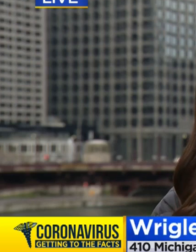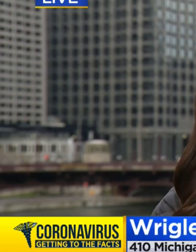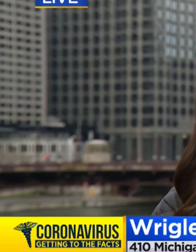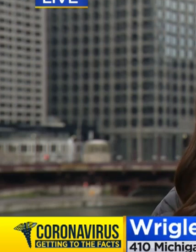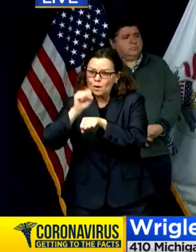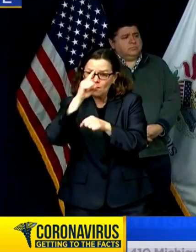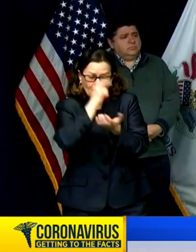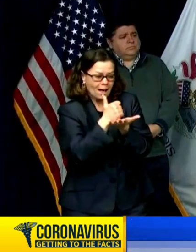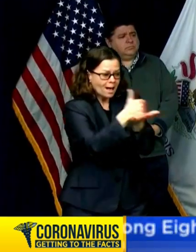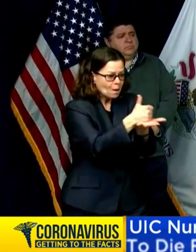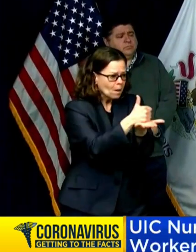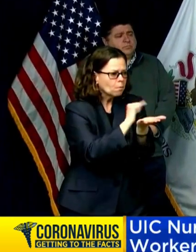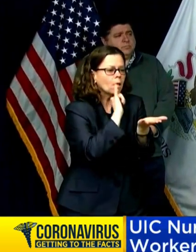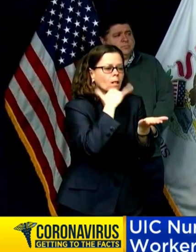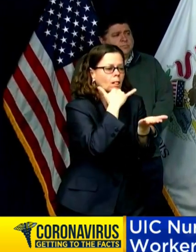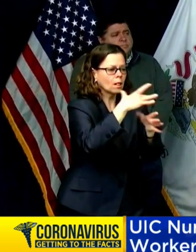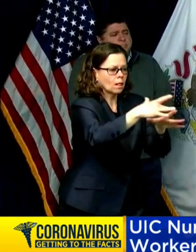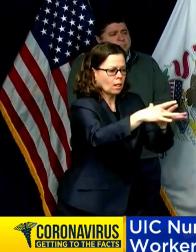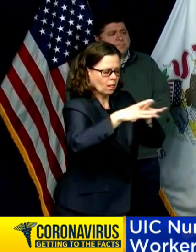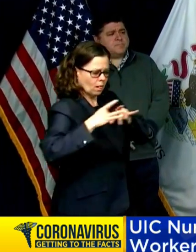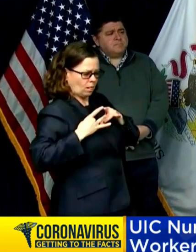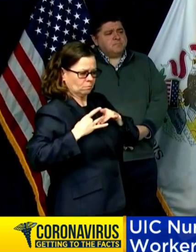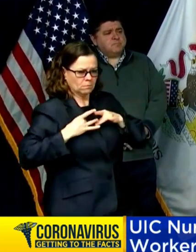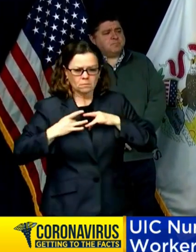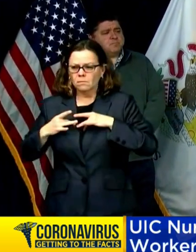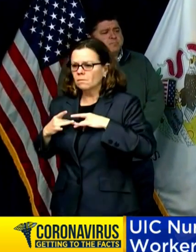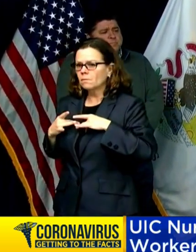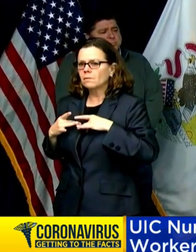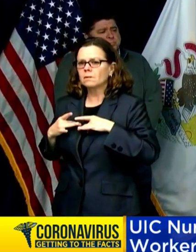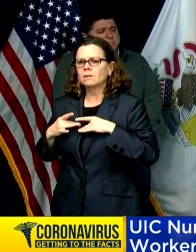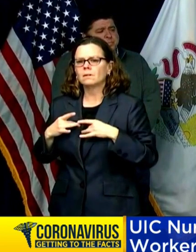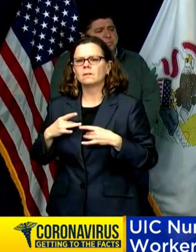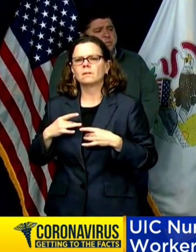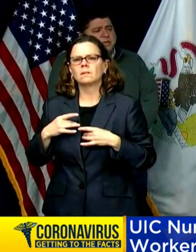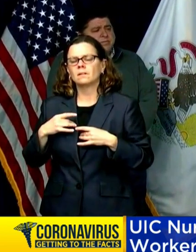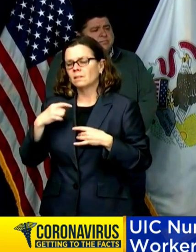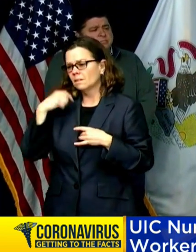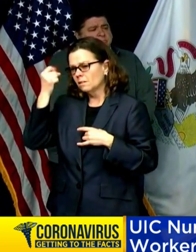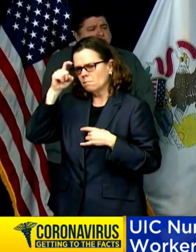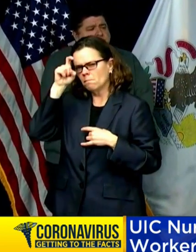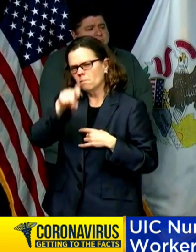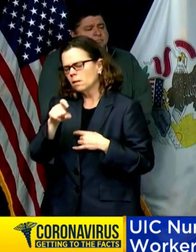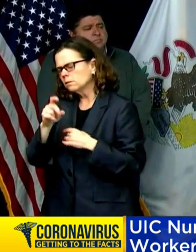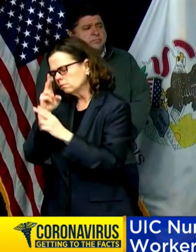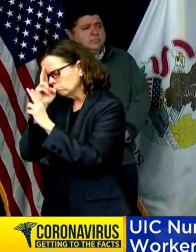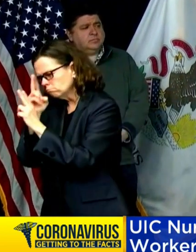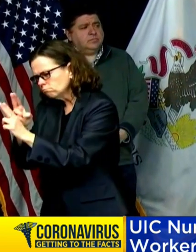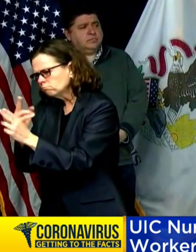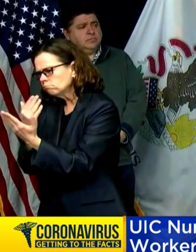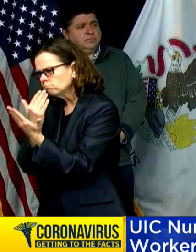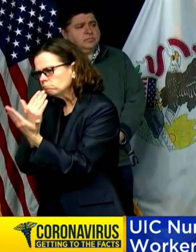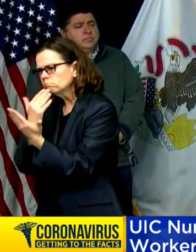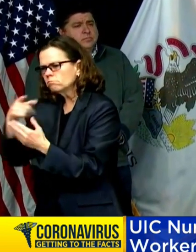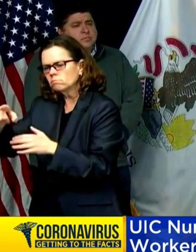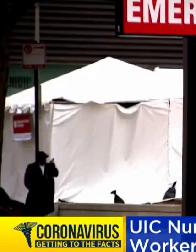BECOME INFECTED WITH THE VIRUS. WE ARE TOLD THAT NURSE DID NOT WORK DIRECTLY WITH COVID-19 PATIENTS. THE DIRECTOR OF THE ILLINOIS